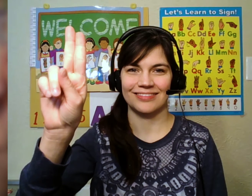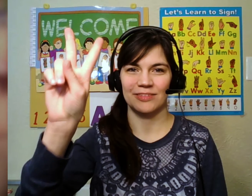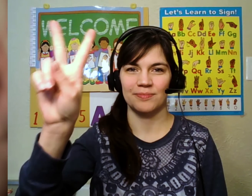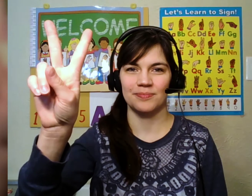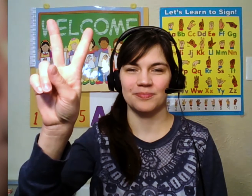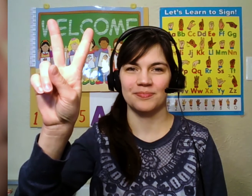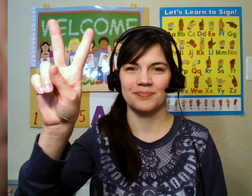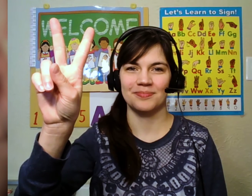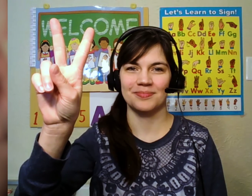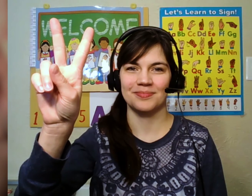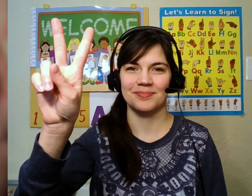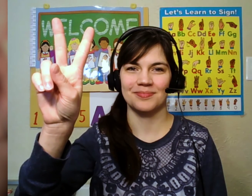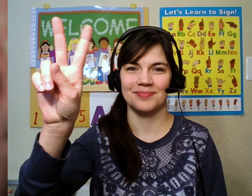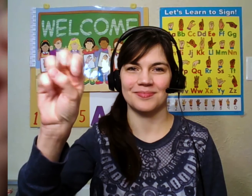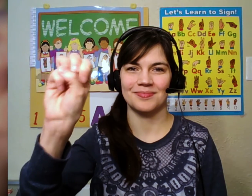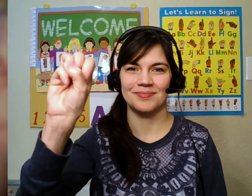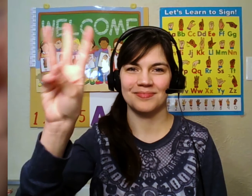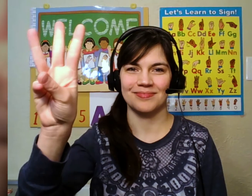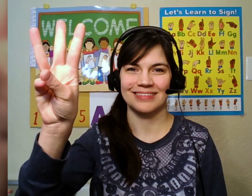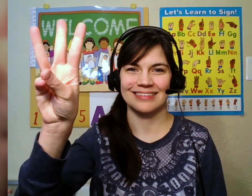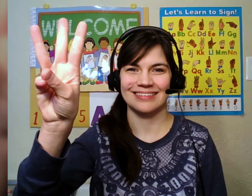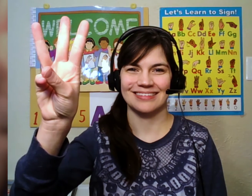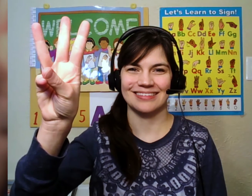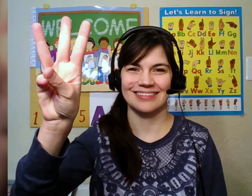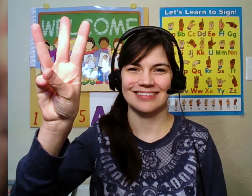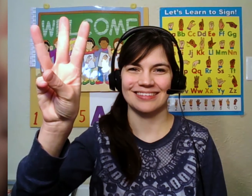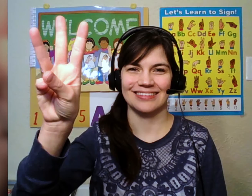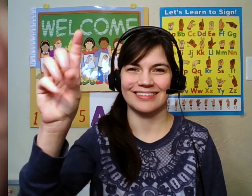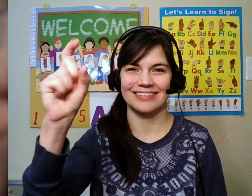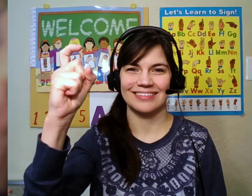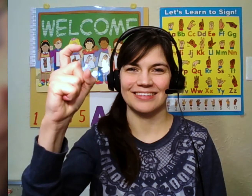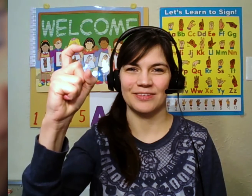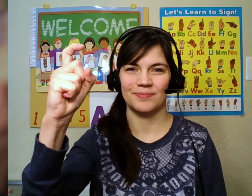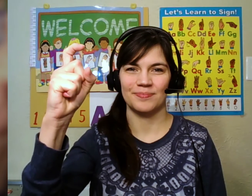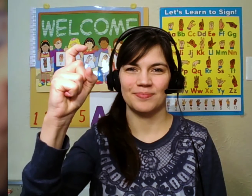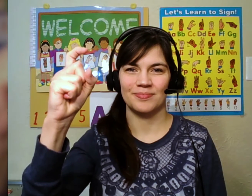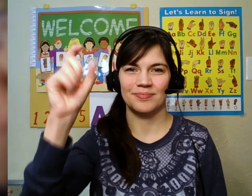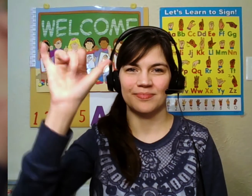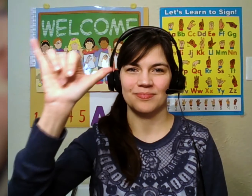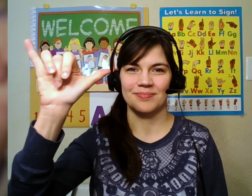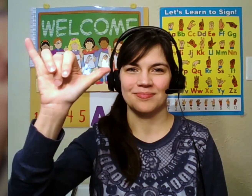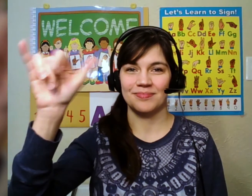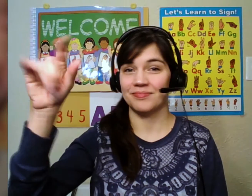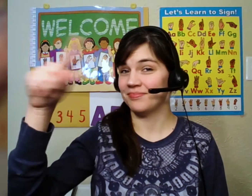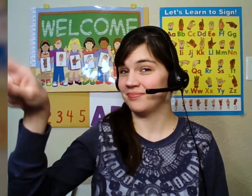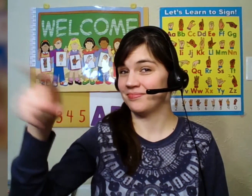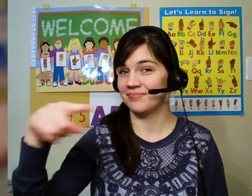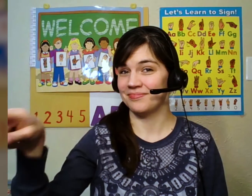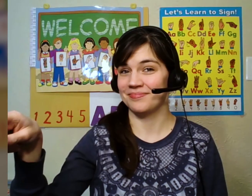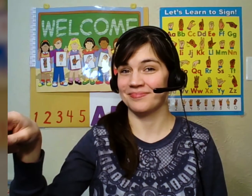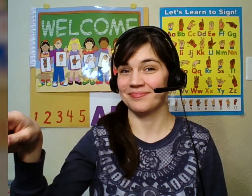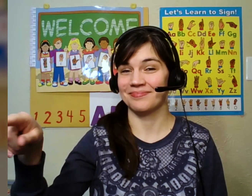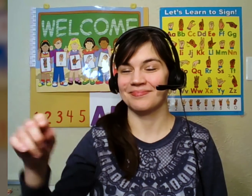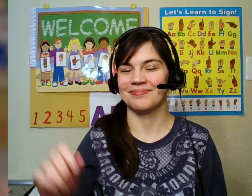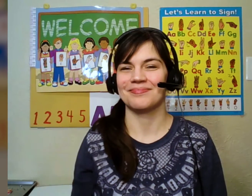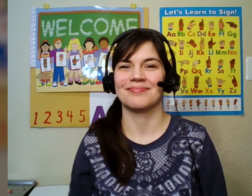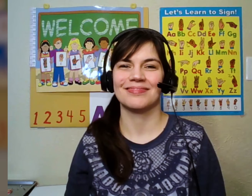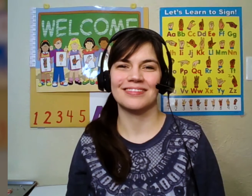V W X Y Z